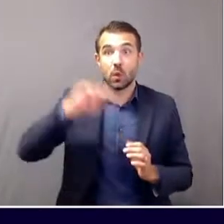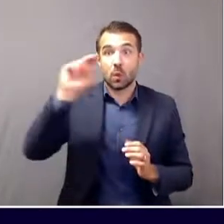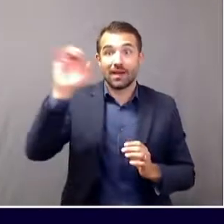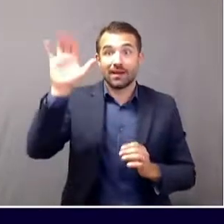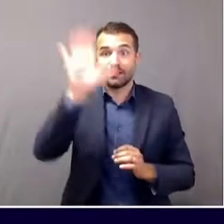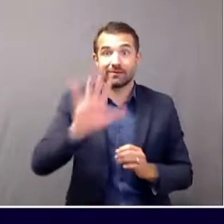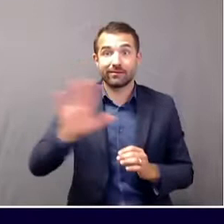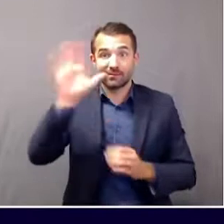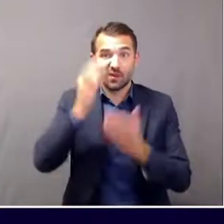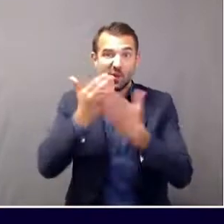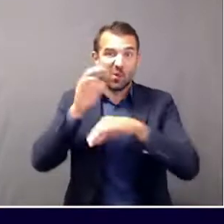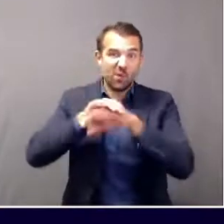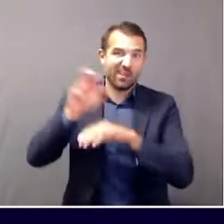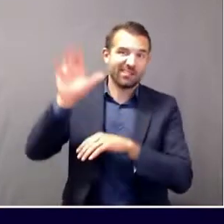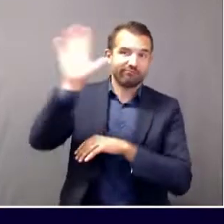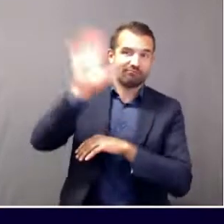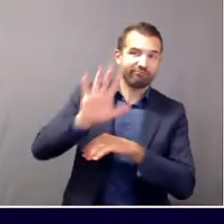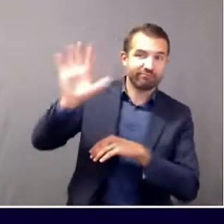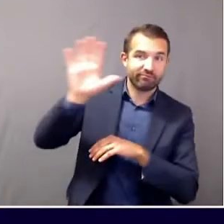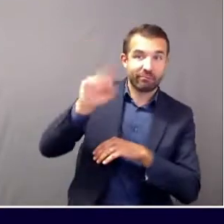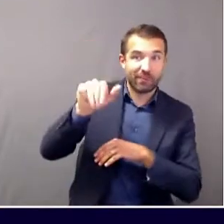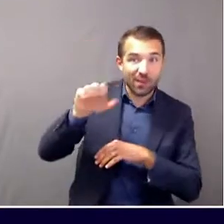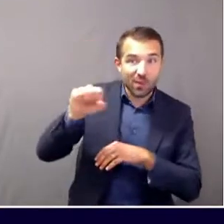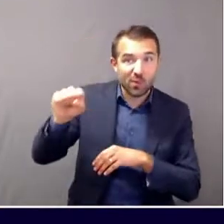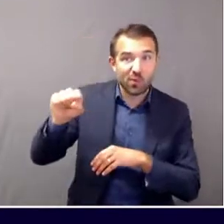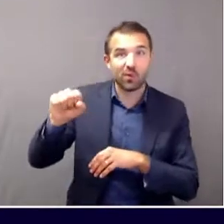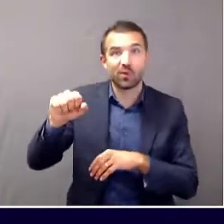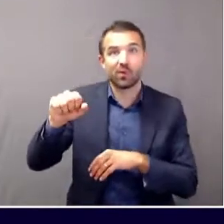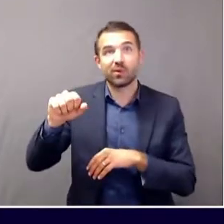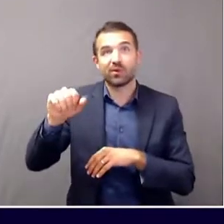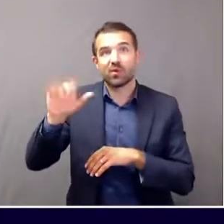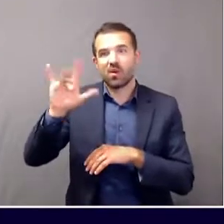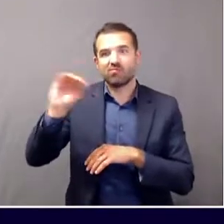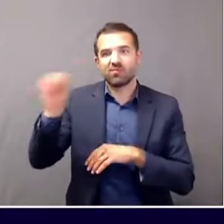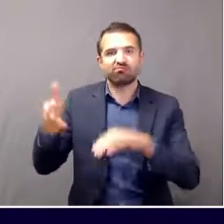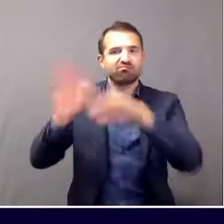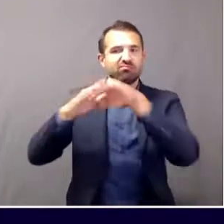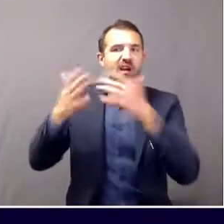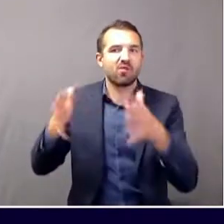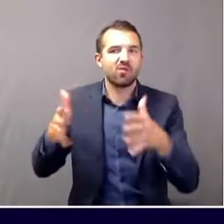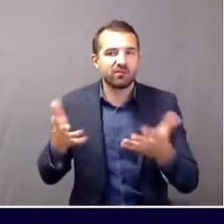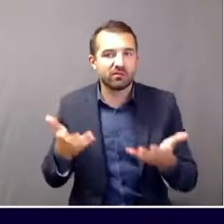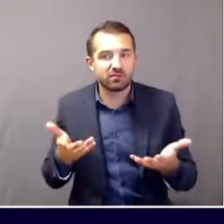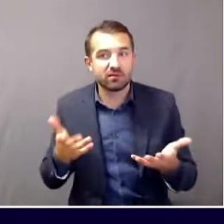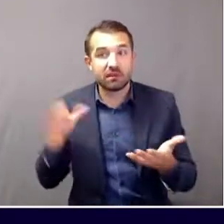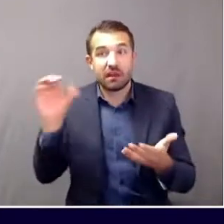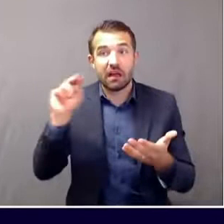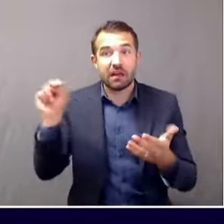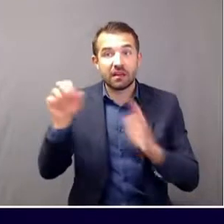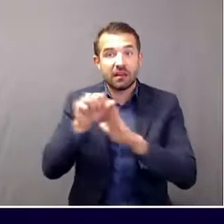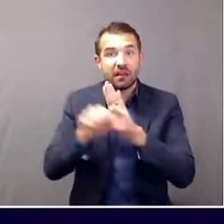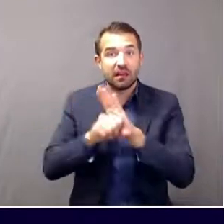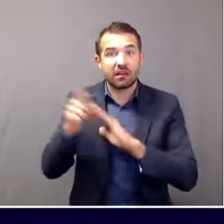increase in new cases in Massachusetts recently